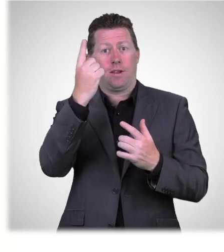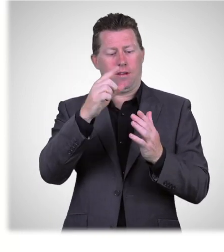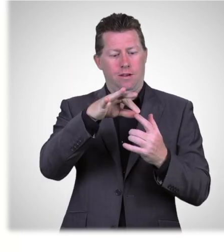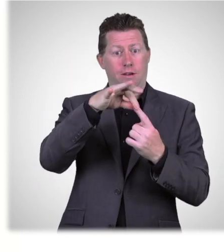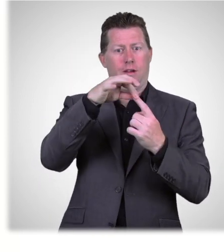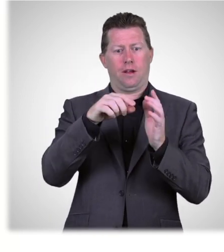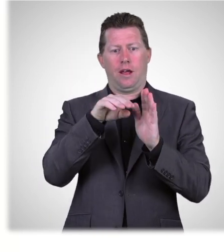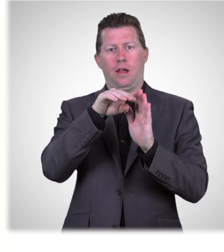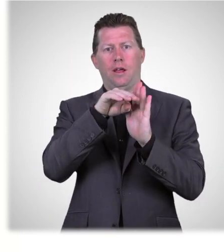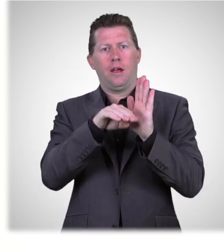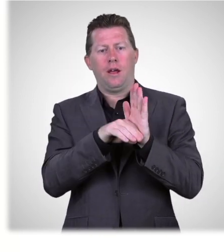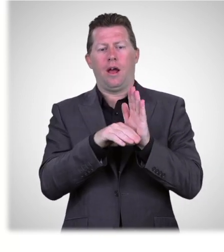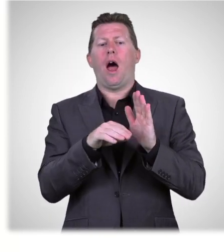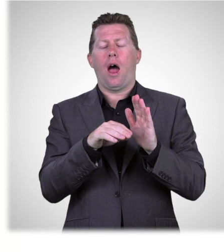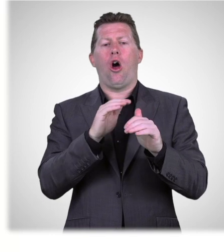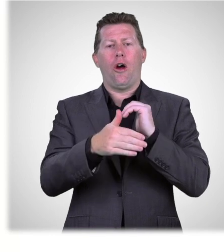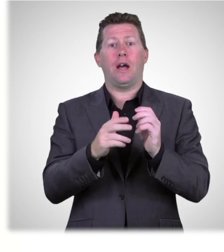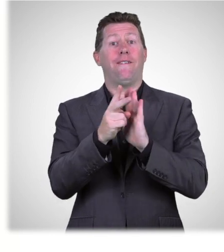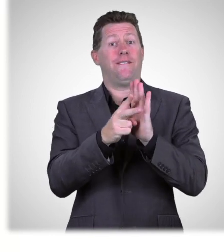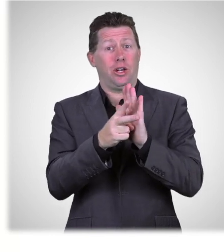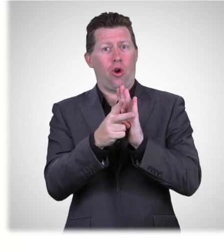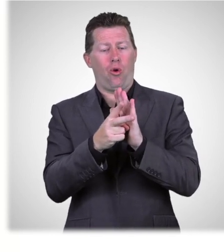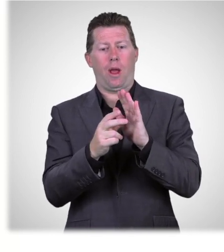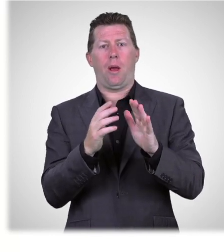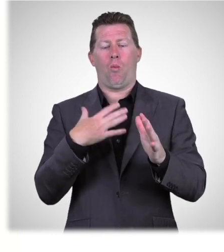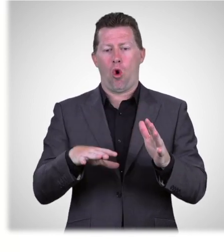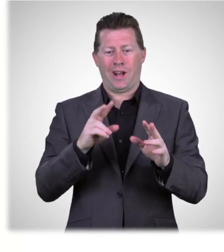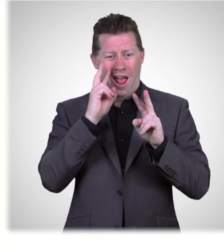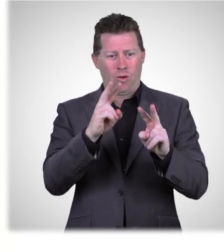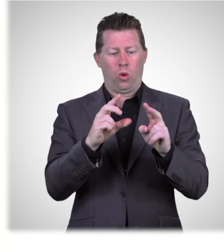and for this one I decided it would be a video, so it's going to compare a discussion forum to